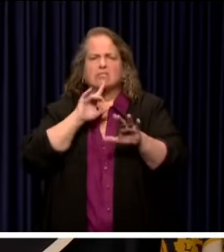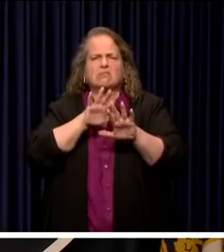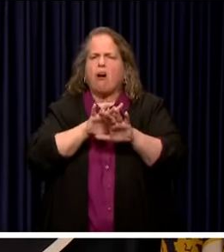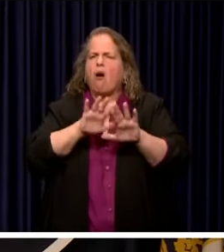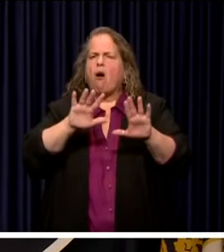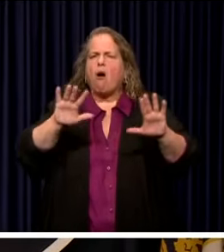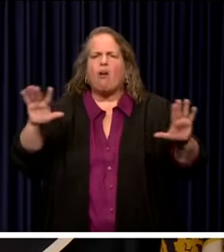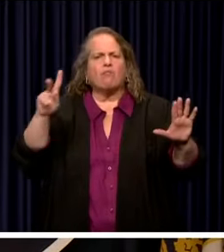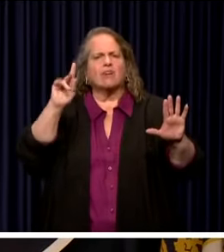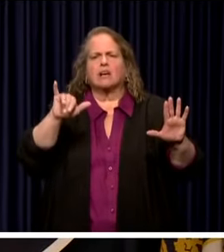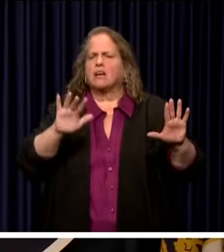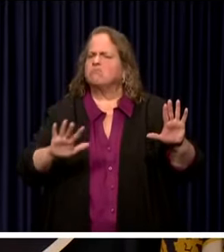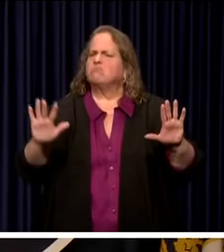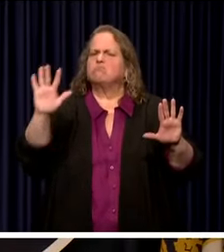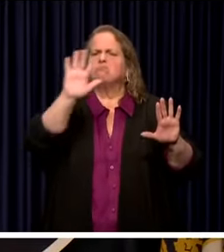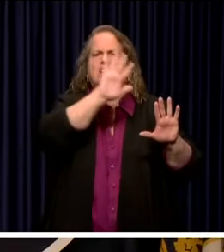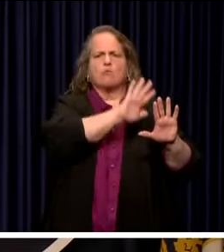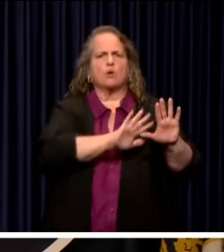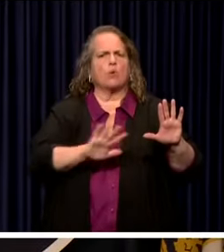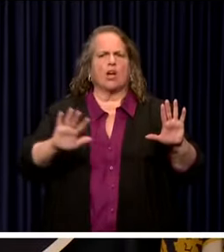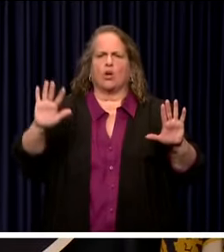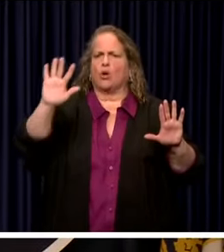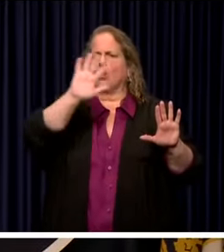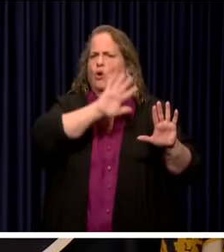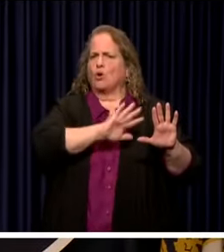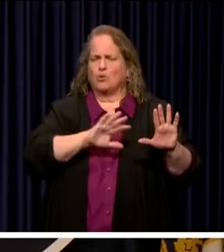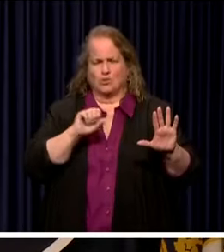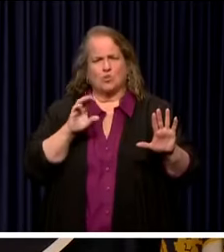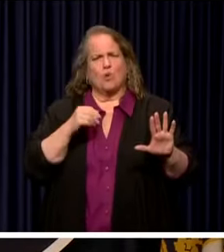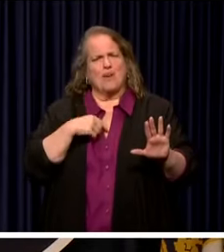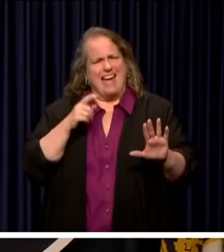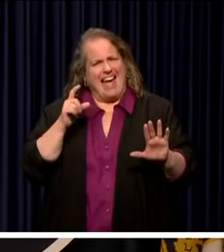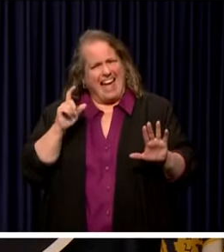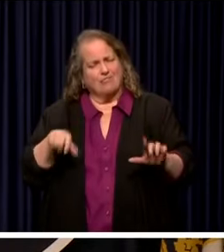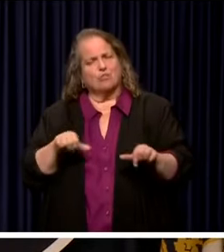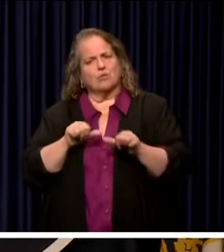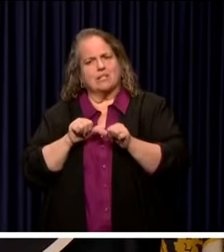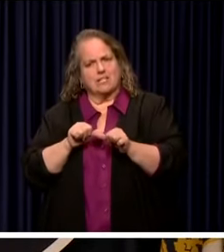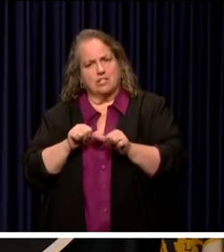DIFFICULT TIMES WITH THE LACK OF